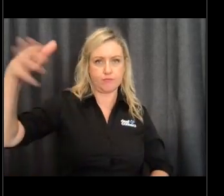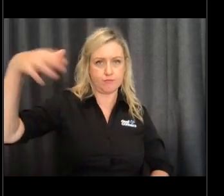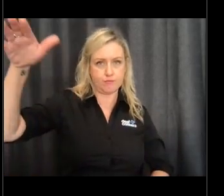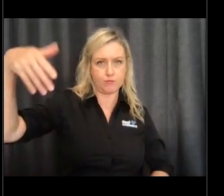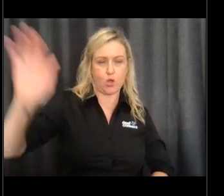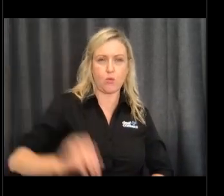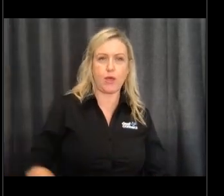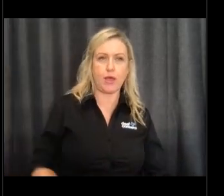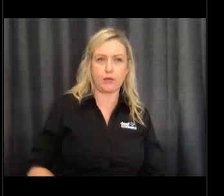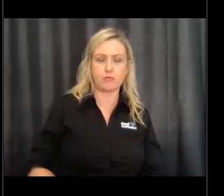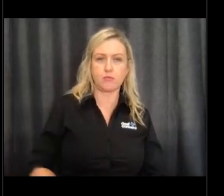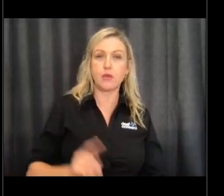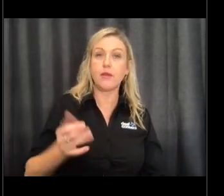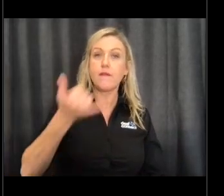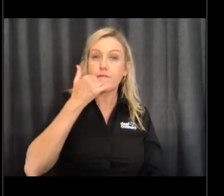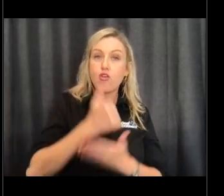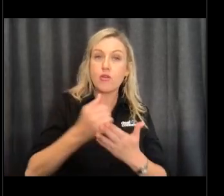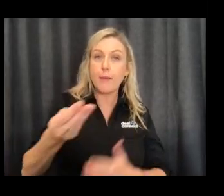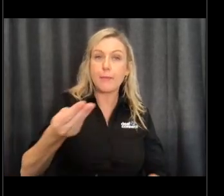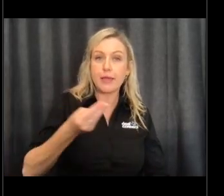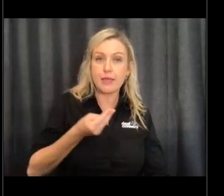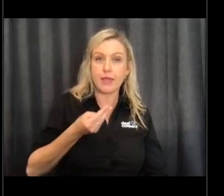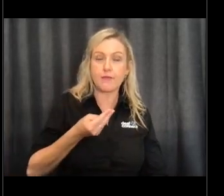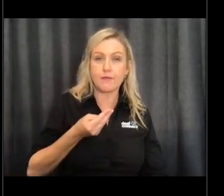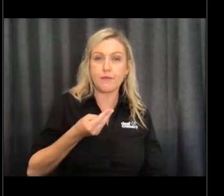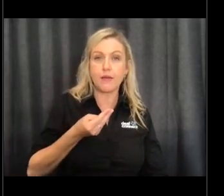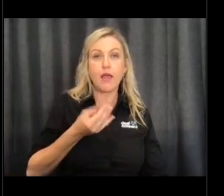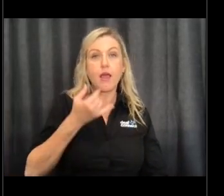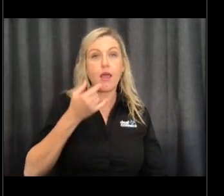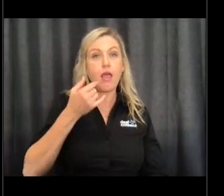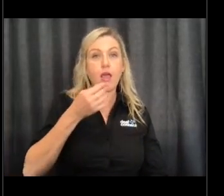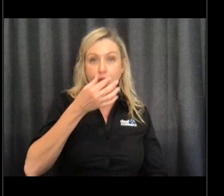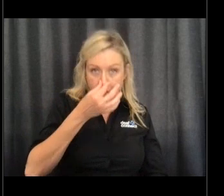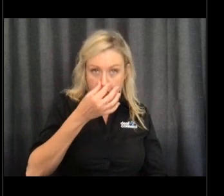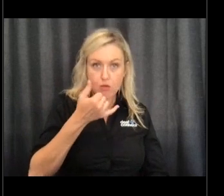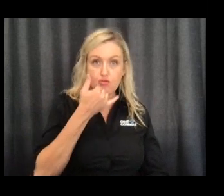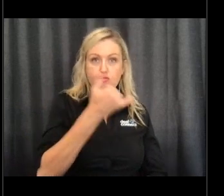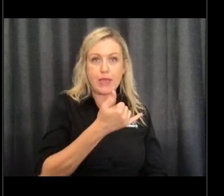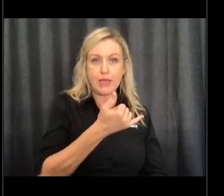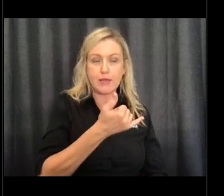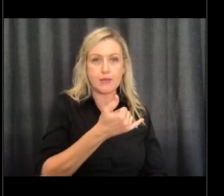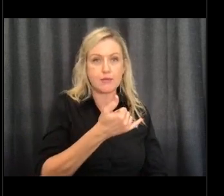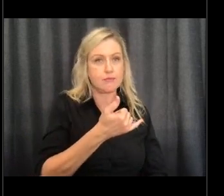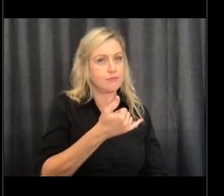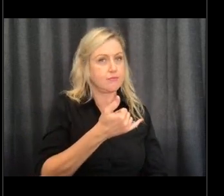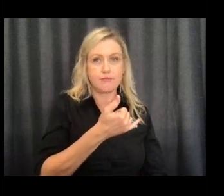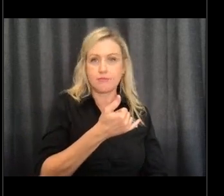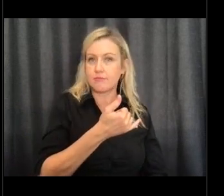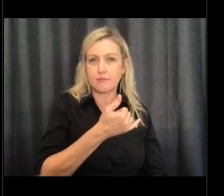If they give you a phone number don't just ring the phone number to get verification of who they are.